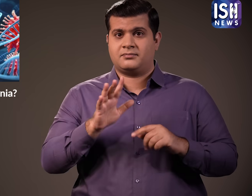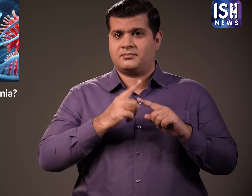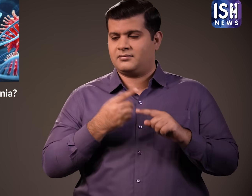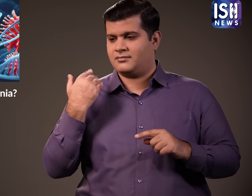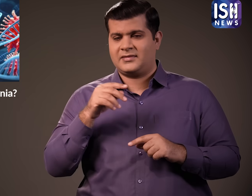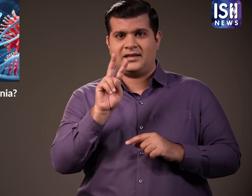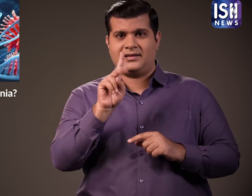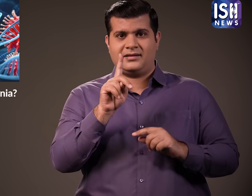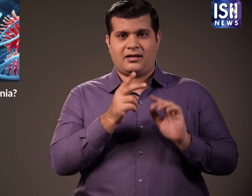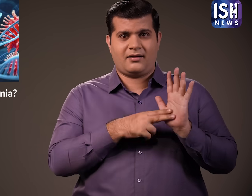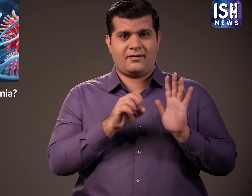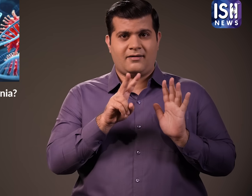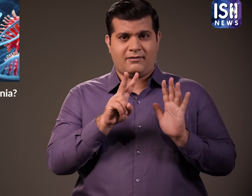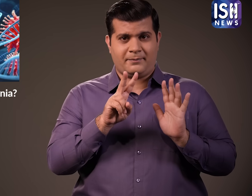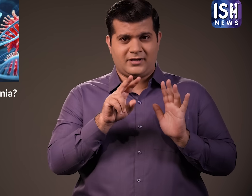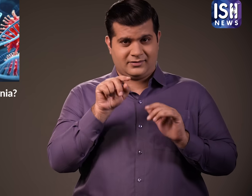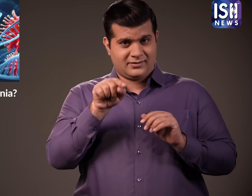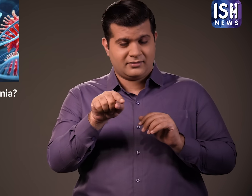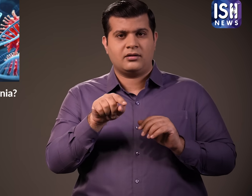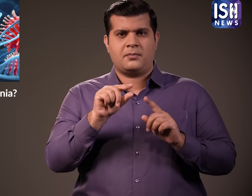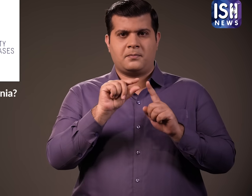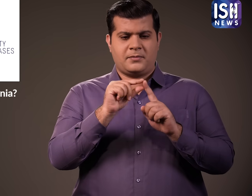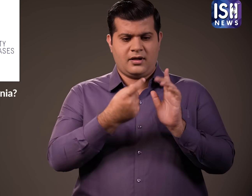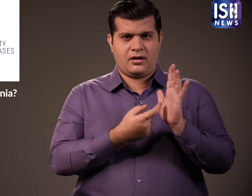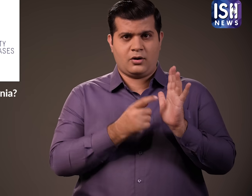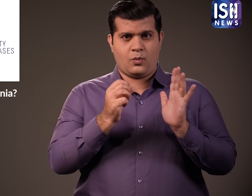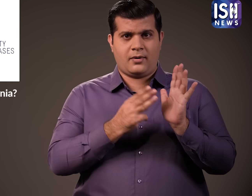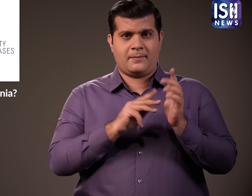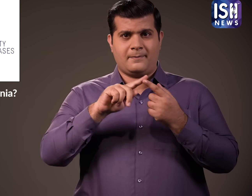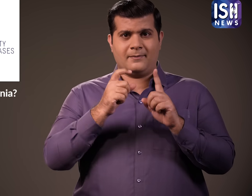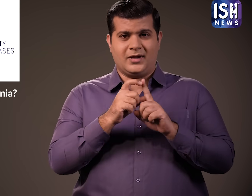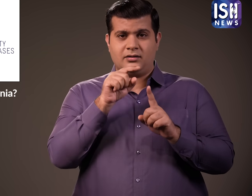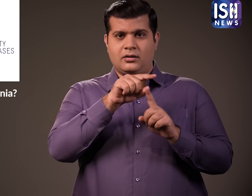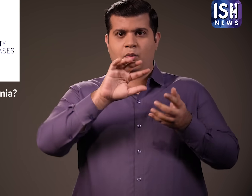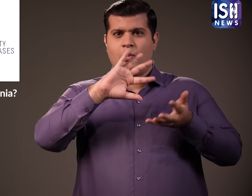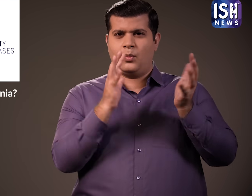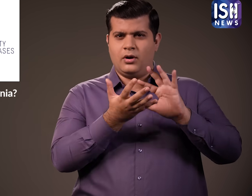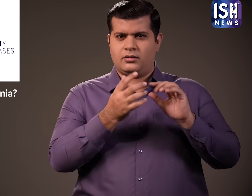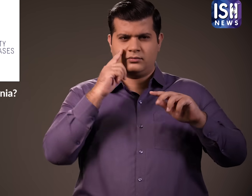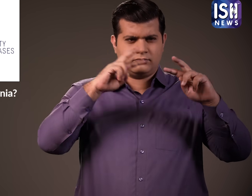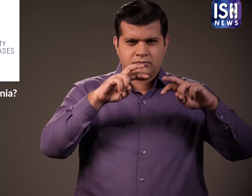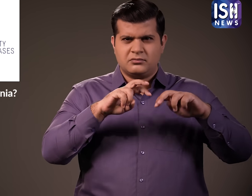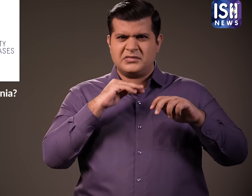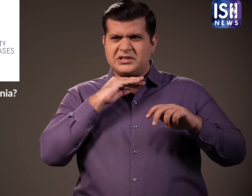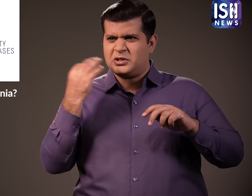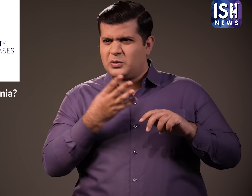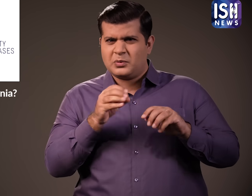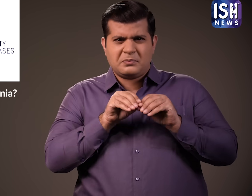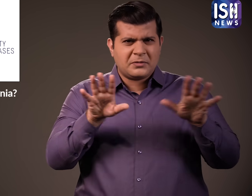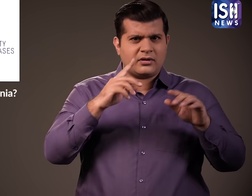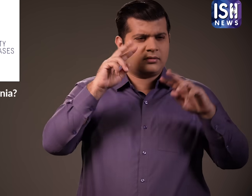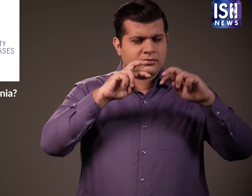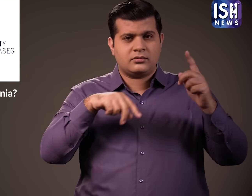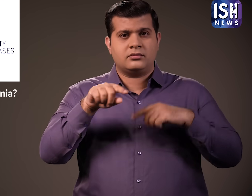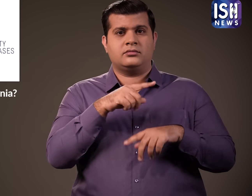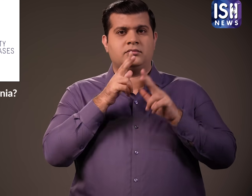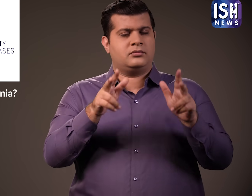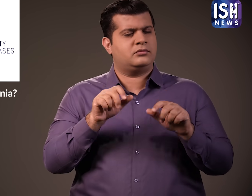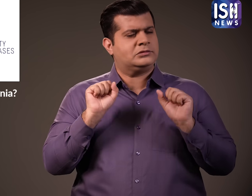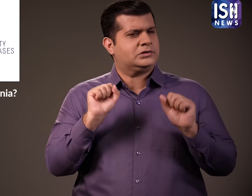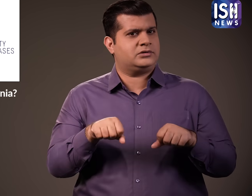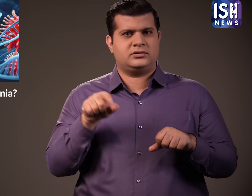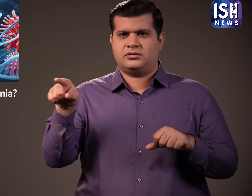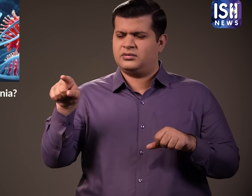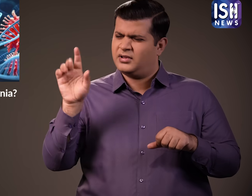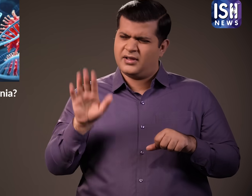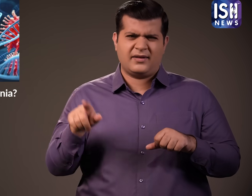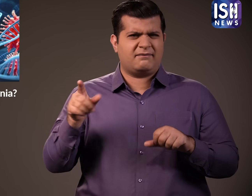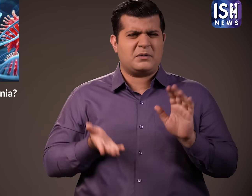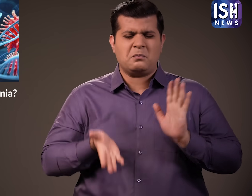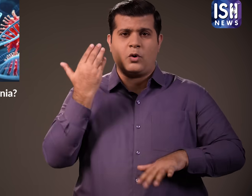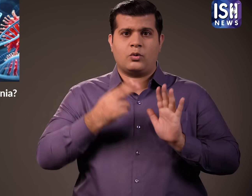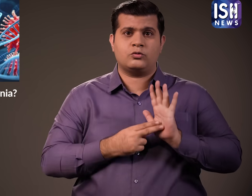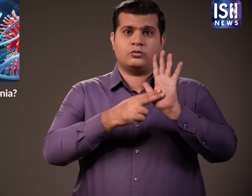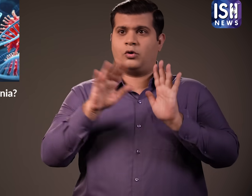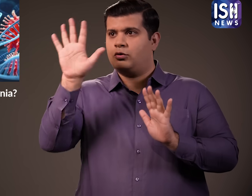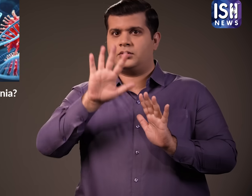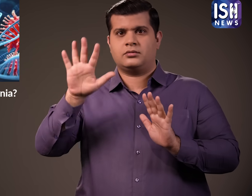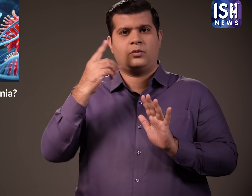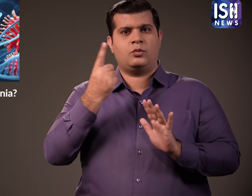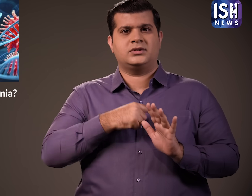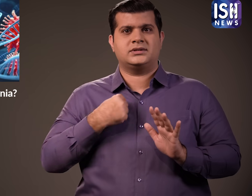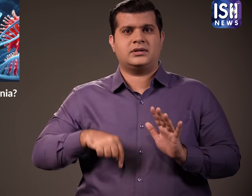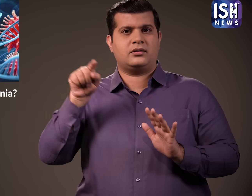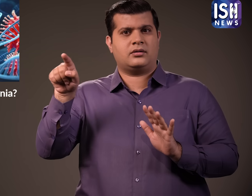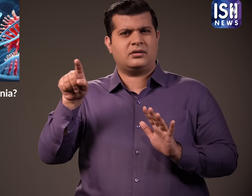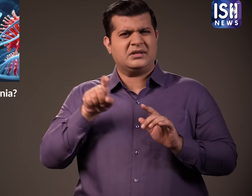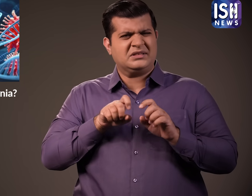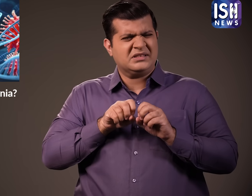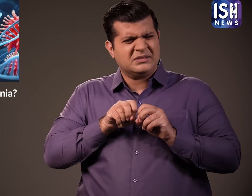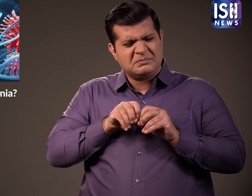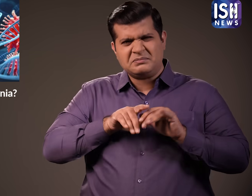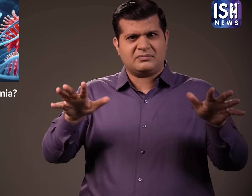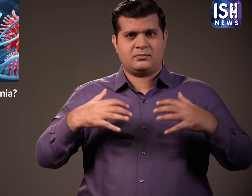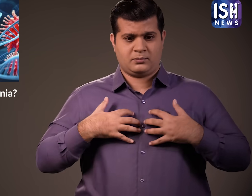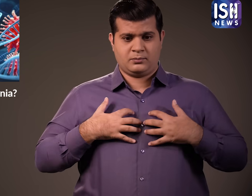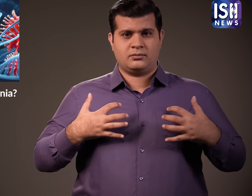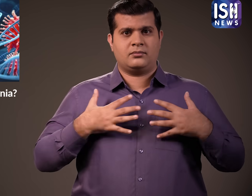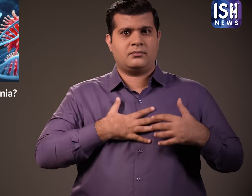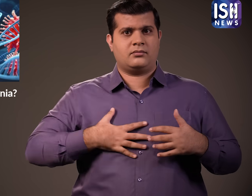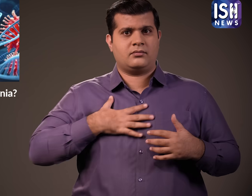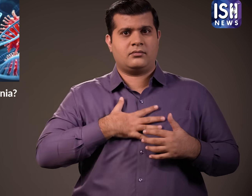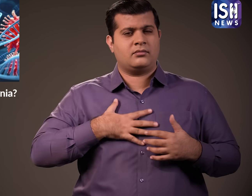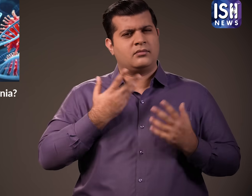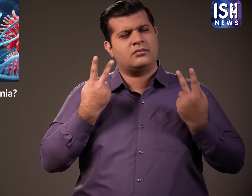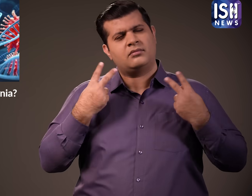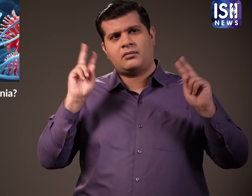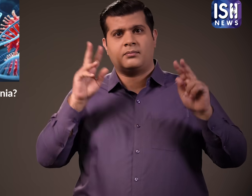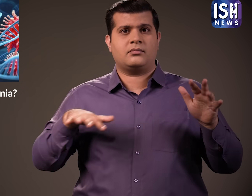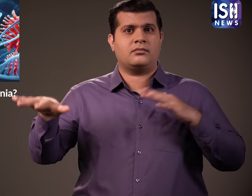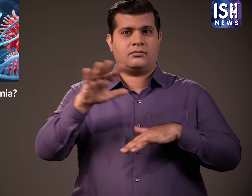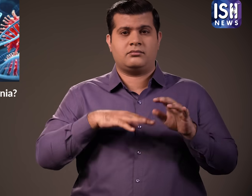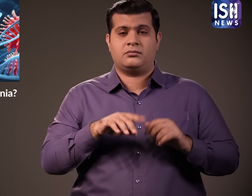On 21st November 2023, the global public disease surveillance system – ProMED confirmed ‘undiagnosed pneumonia’ in northern China.